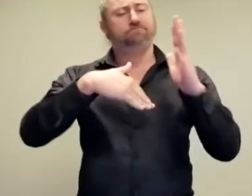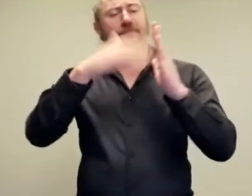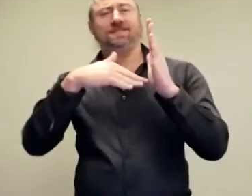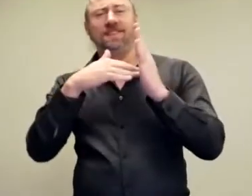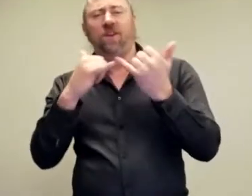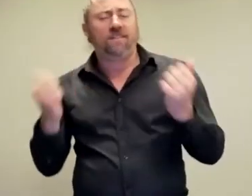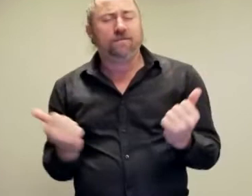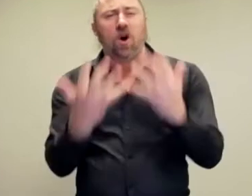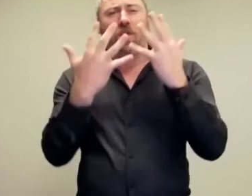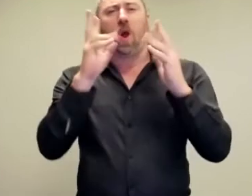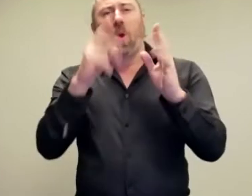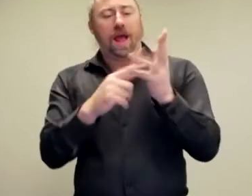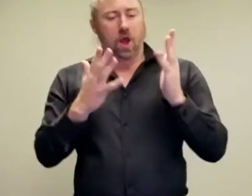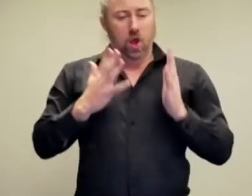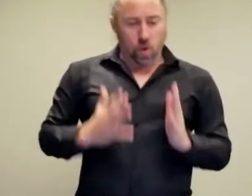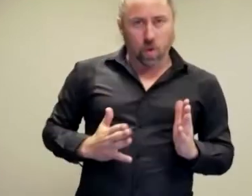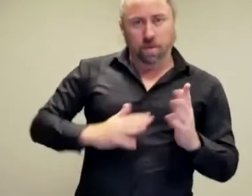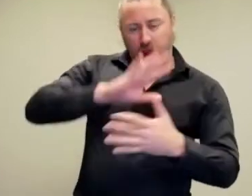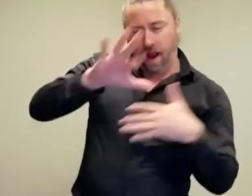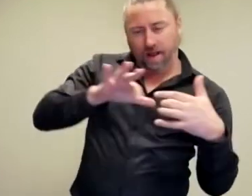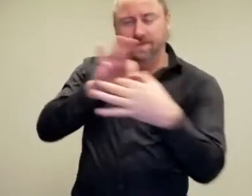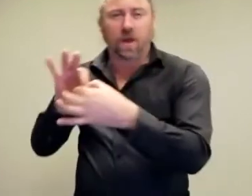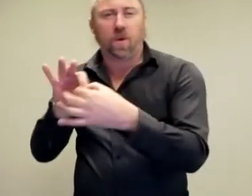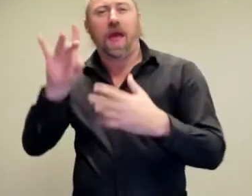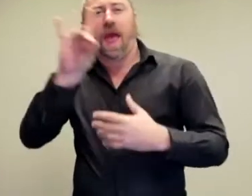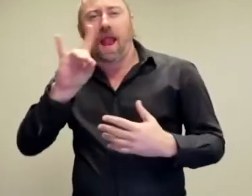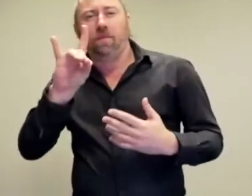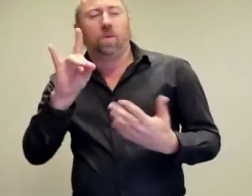focusing on human entanglements with animals, plants and consumable energy.